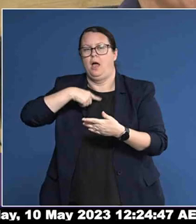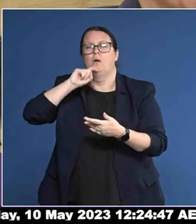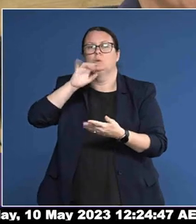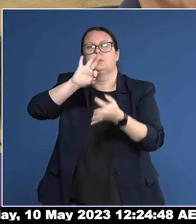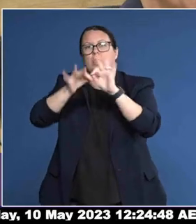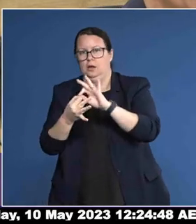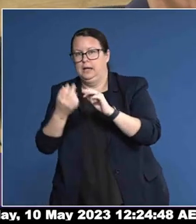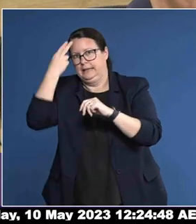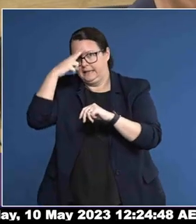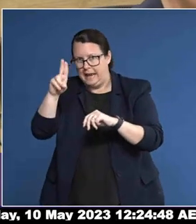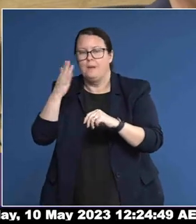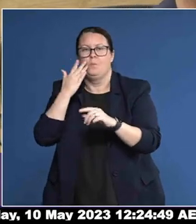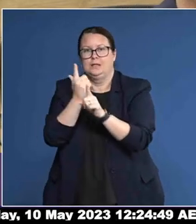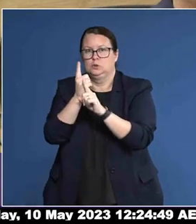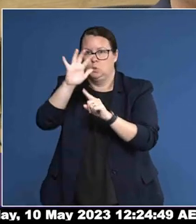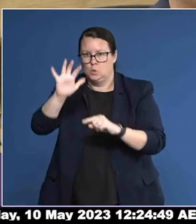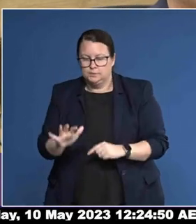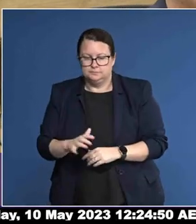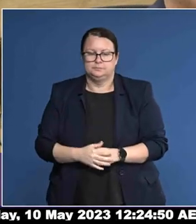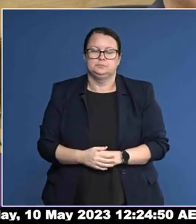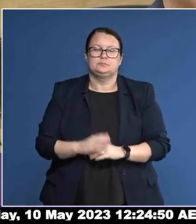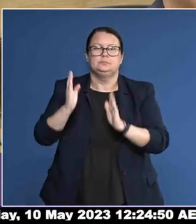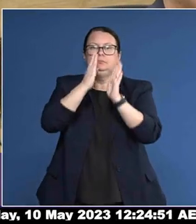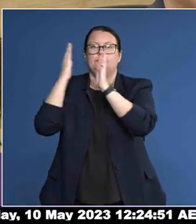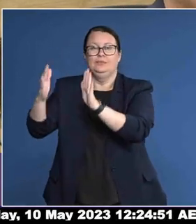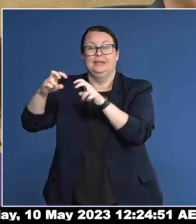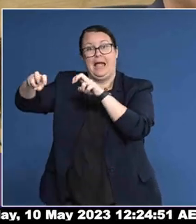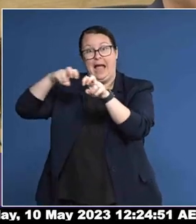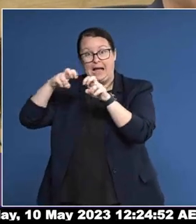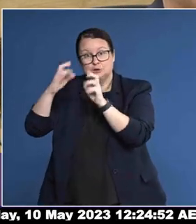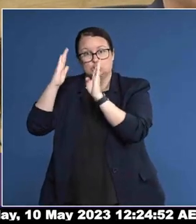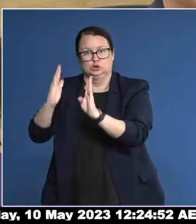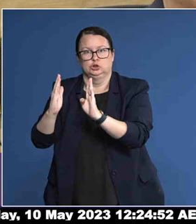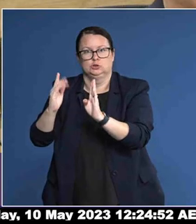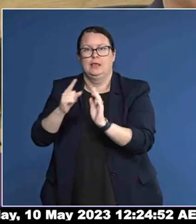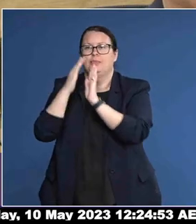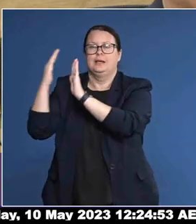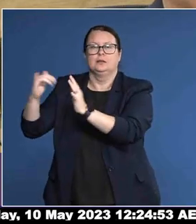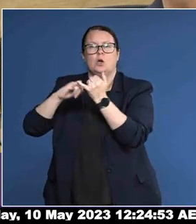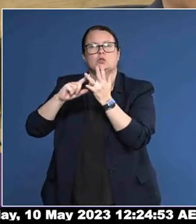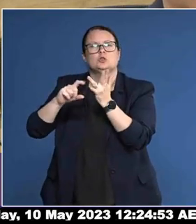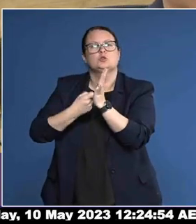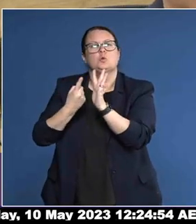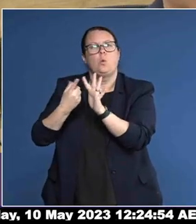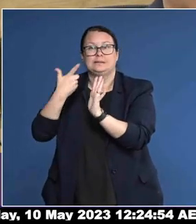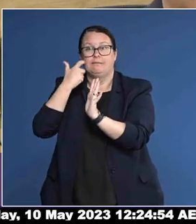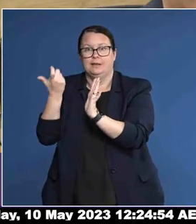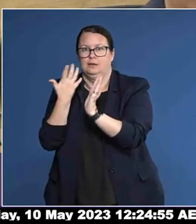Sure. MS EASTMAN: Then there's the Action and then the next column has Source and there's a reference there to QPrime.